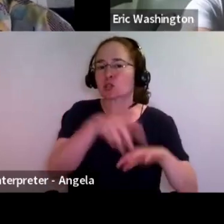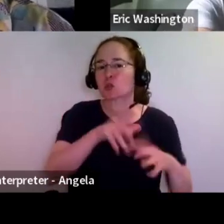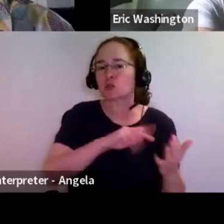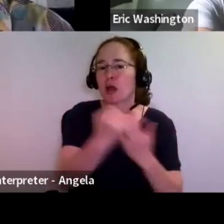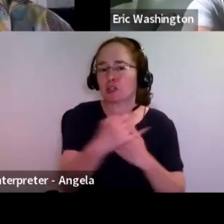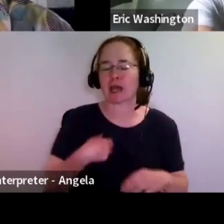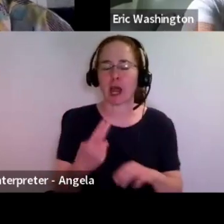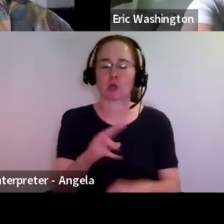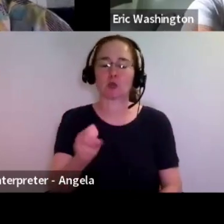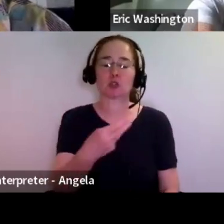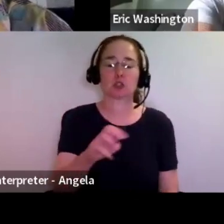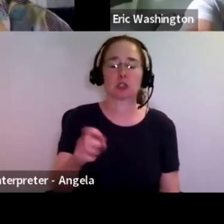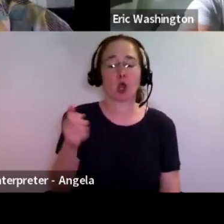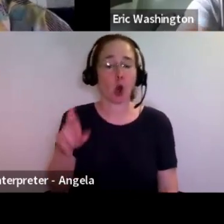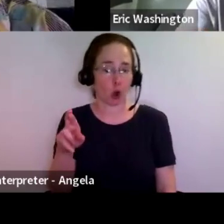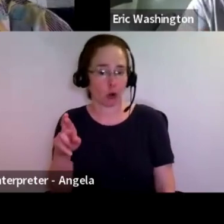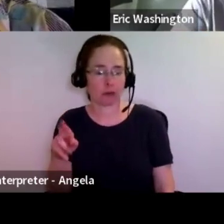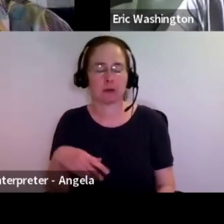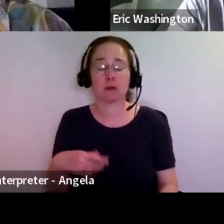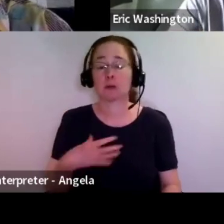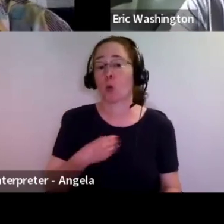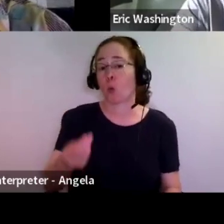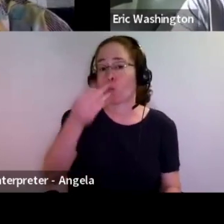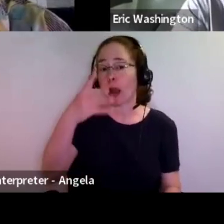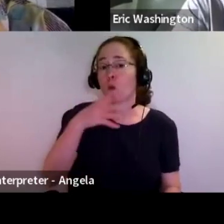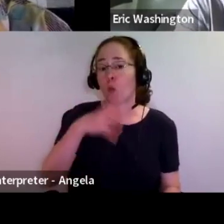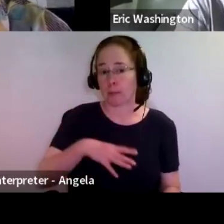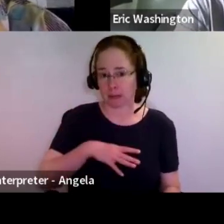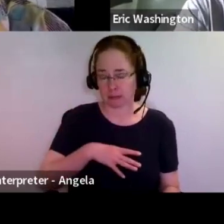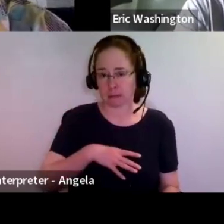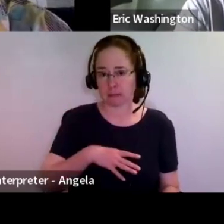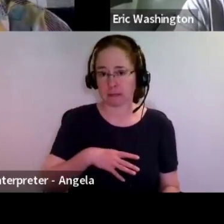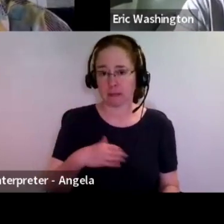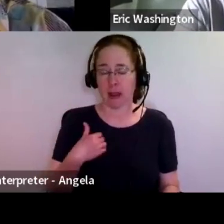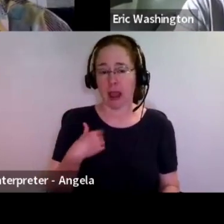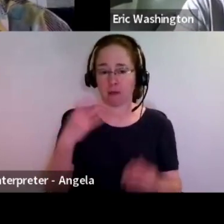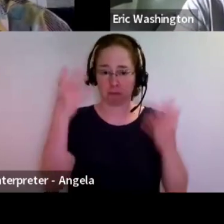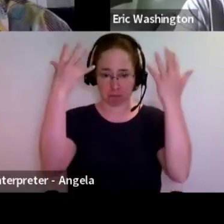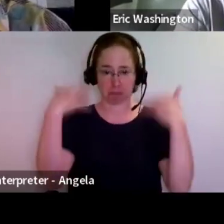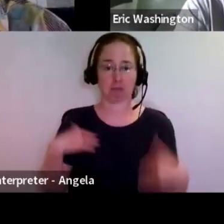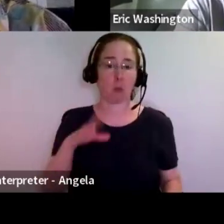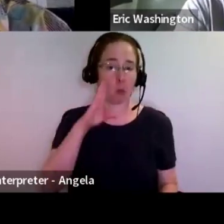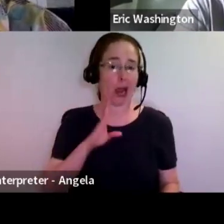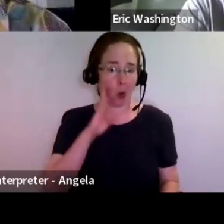she her pronouns. I am a white woman with long brown hair. I am